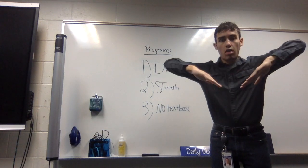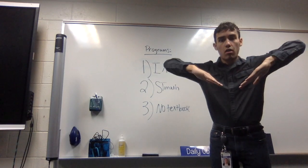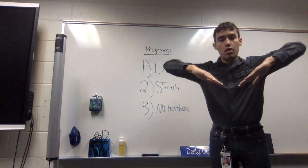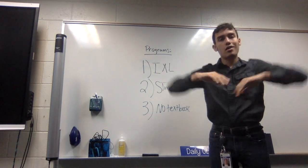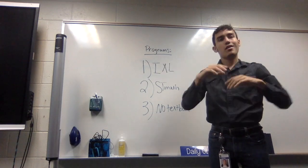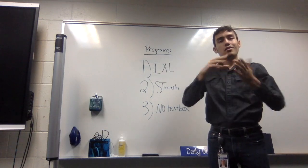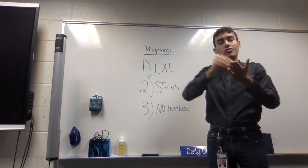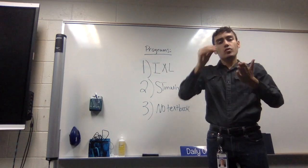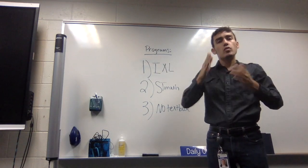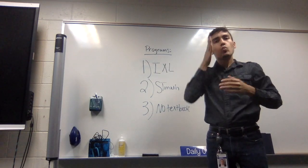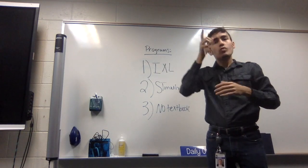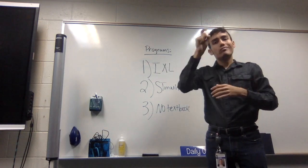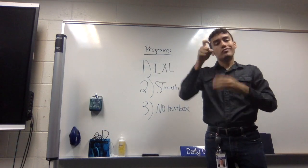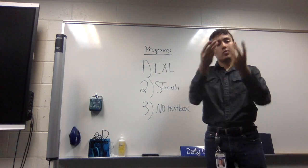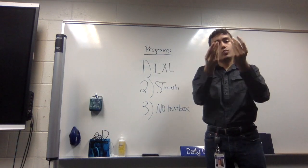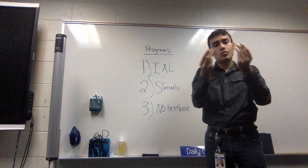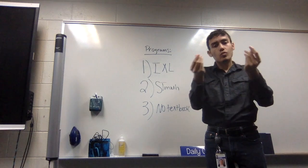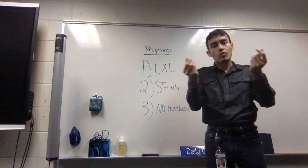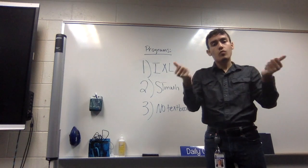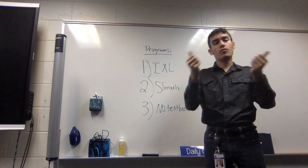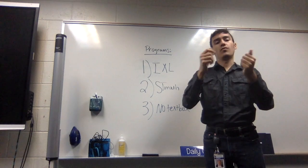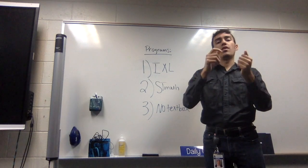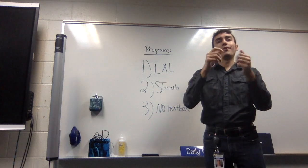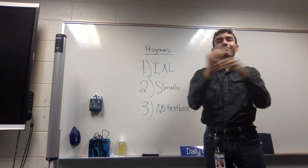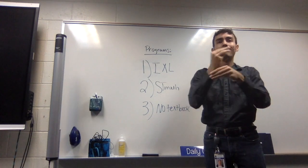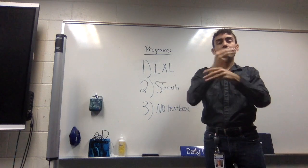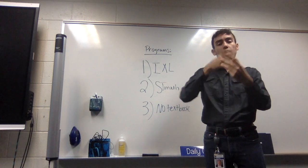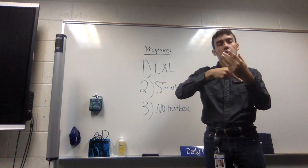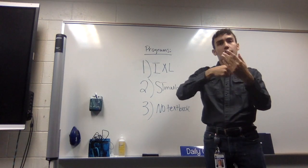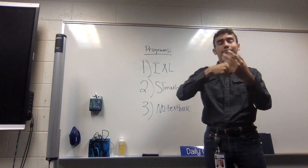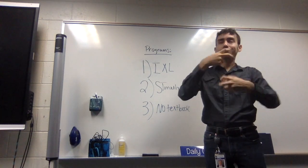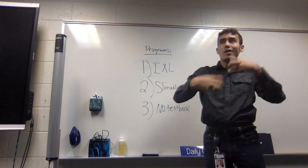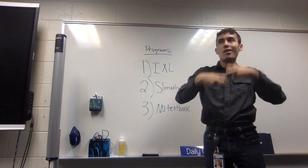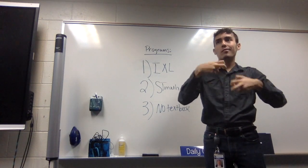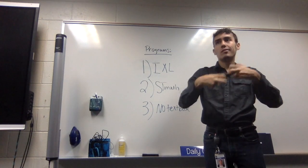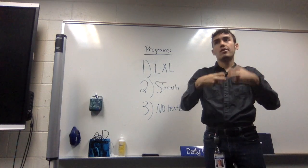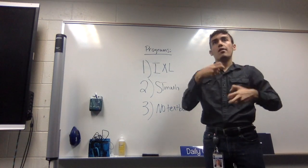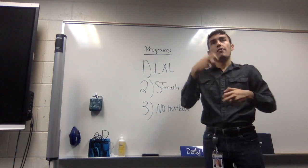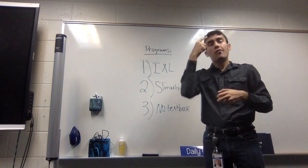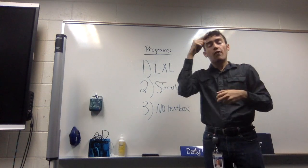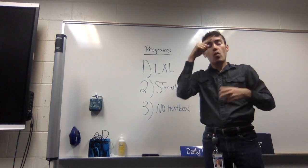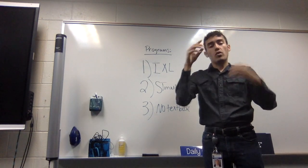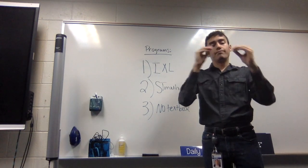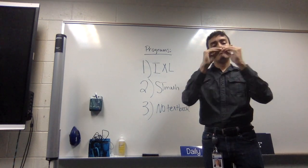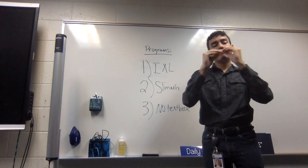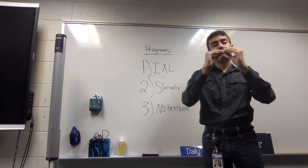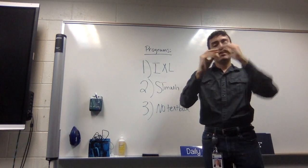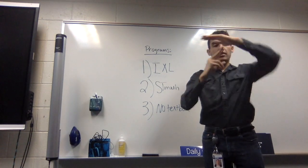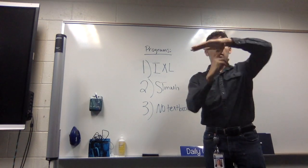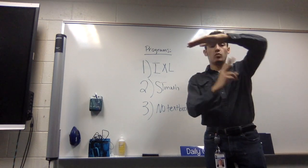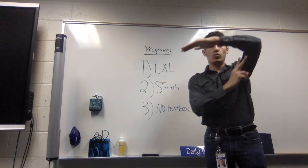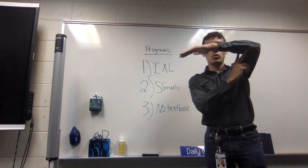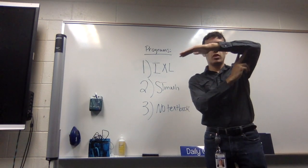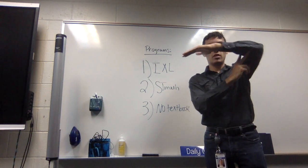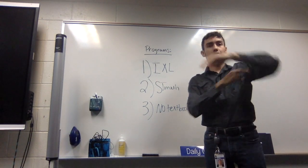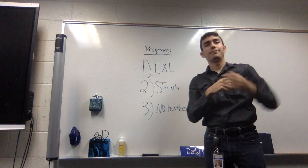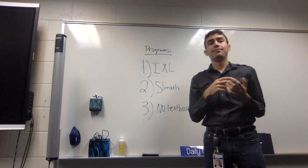broken down. The students will need to solve math problems that will allow them to fix